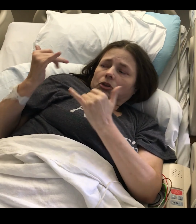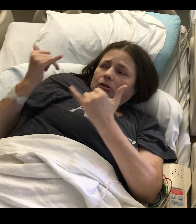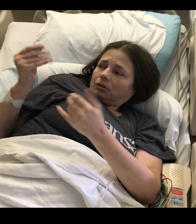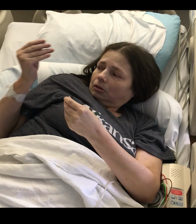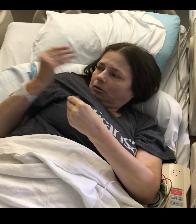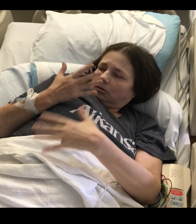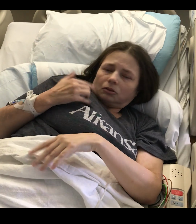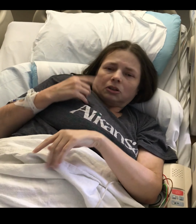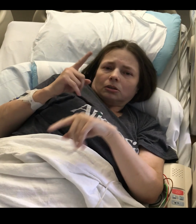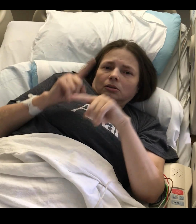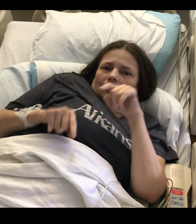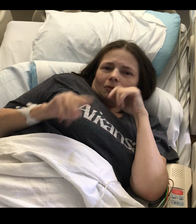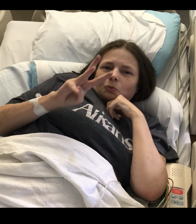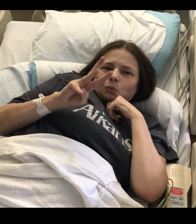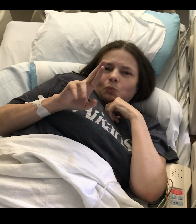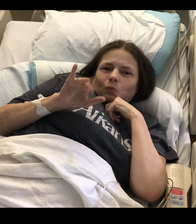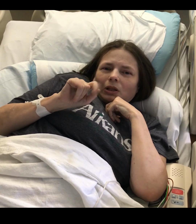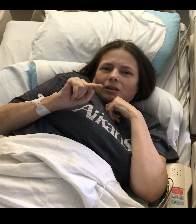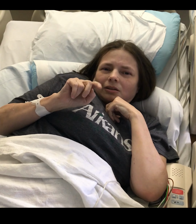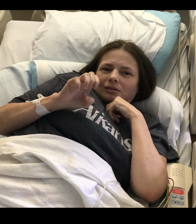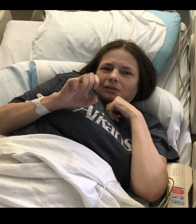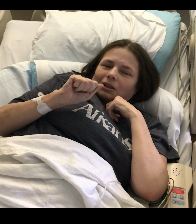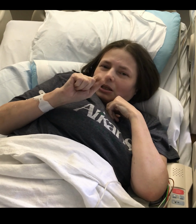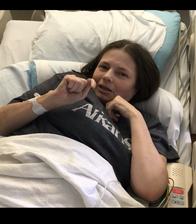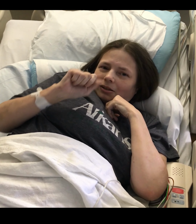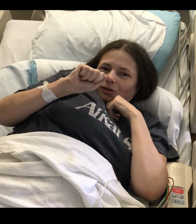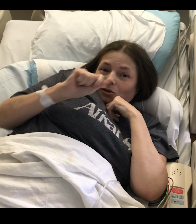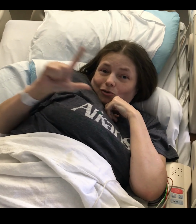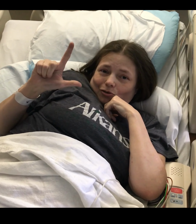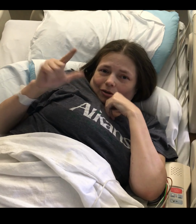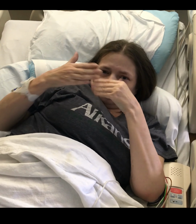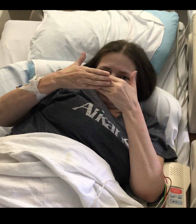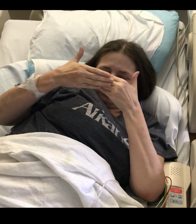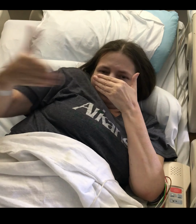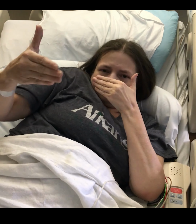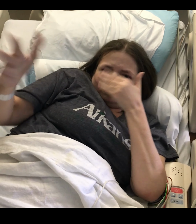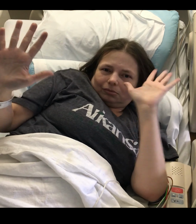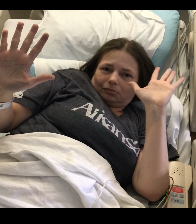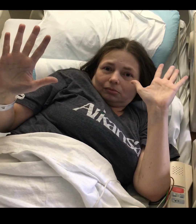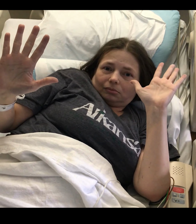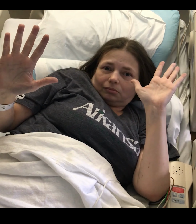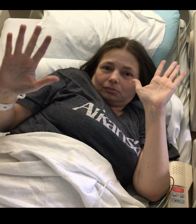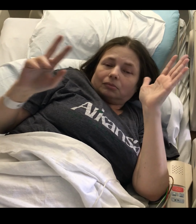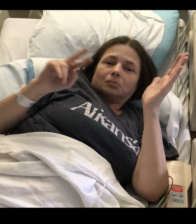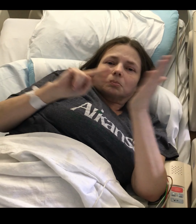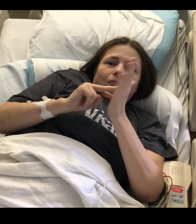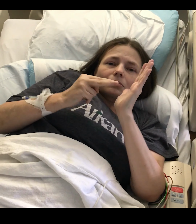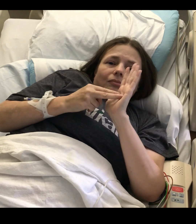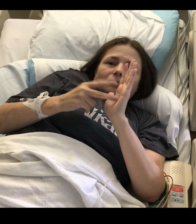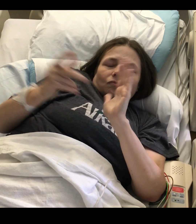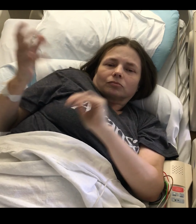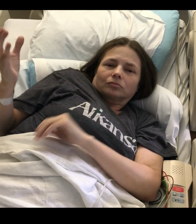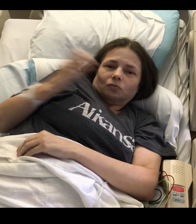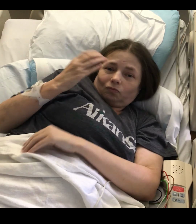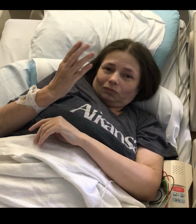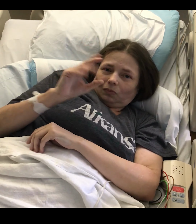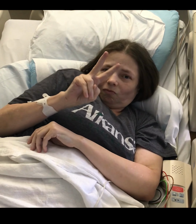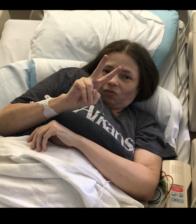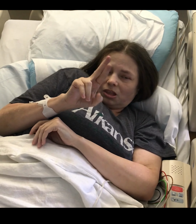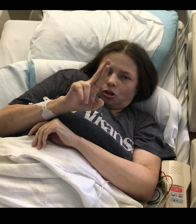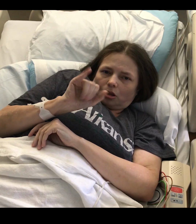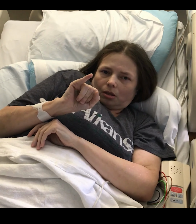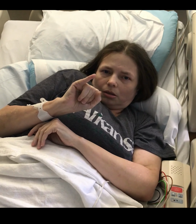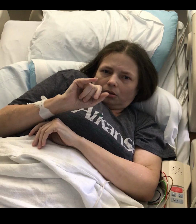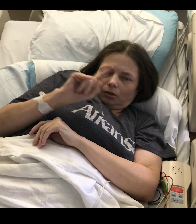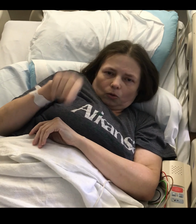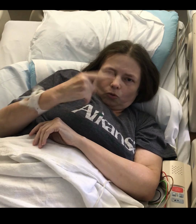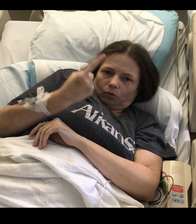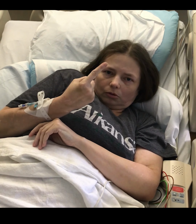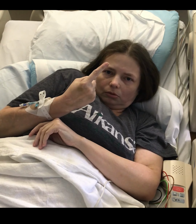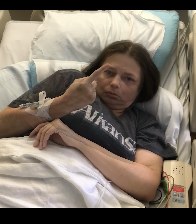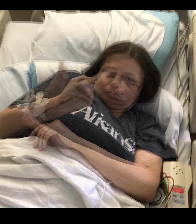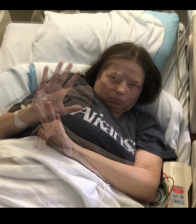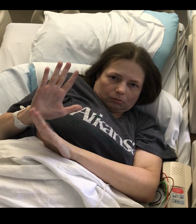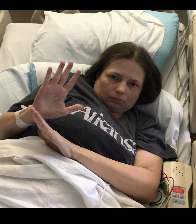Umm anyway, now I am being told I cannot write. AT. ALL. Which clearly means the plan is to FORCE the VRI on me.